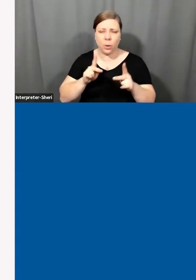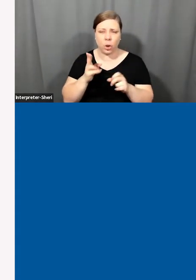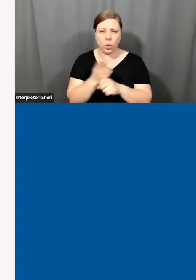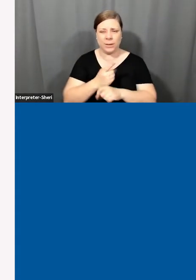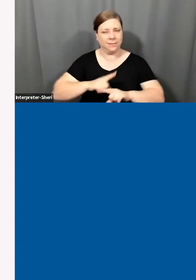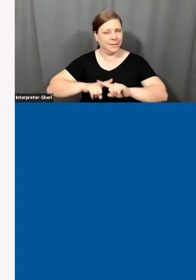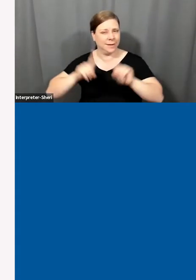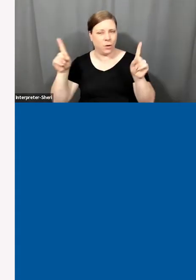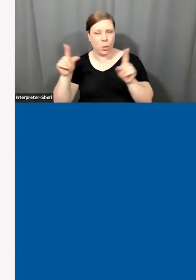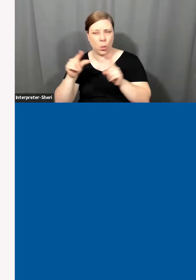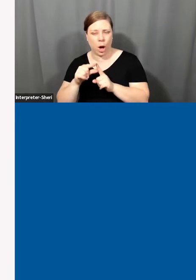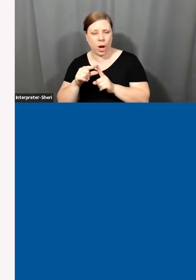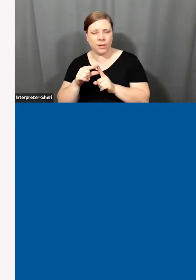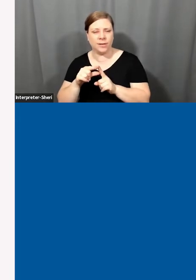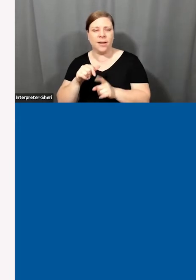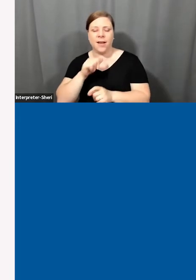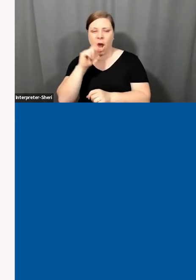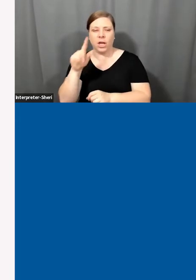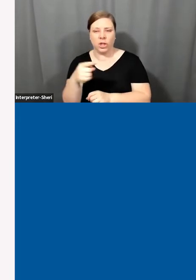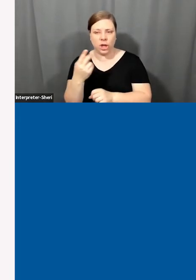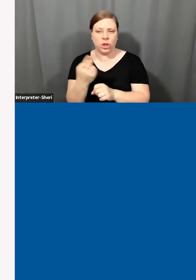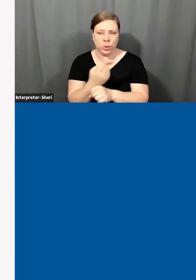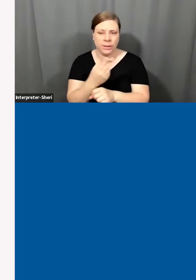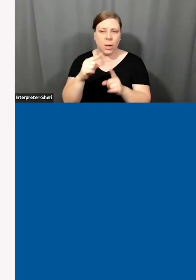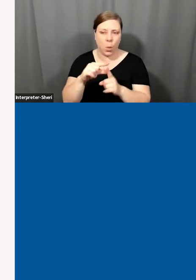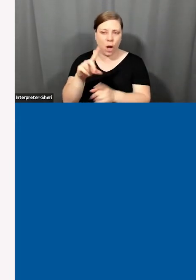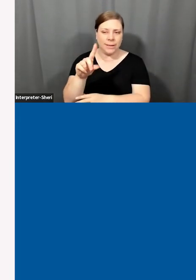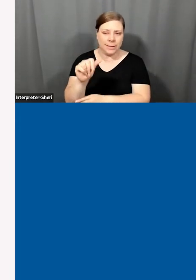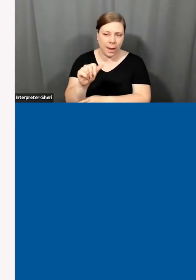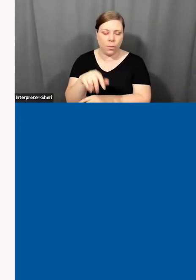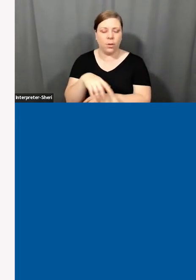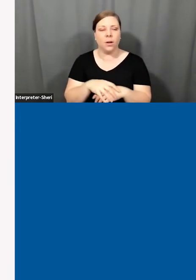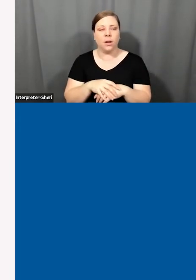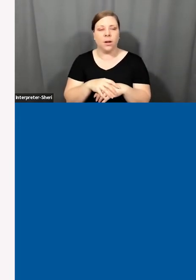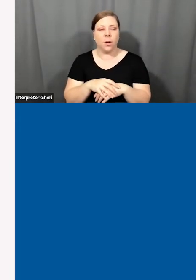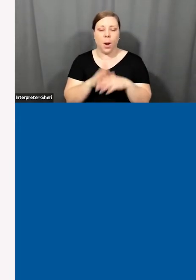rather than just using the word disability or disabled or person with a disability.